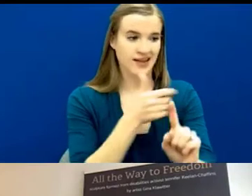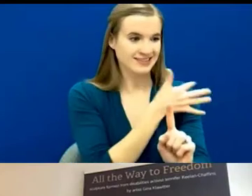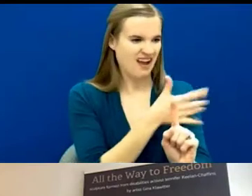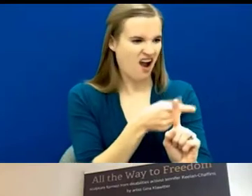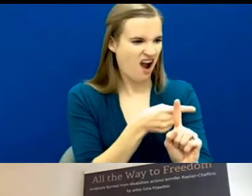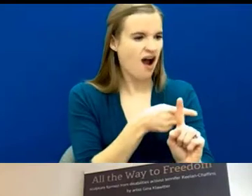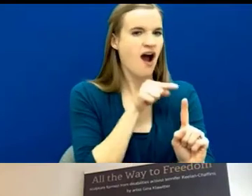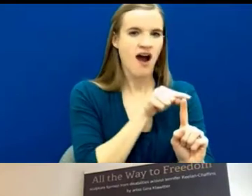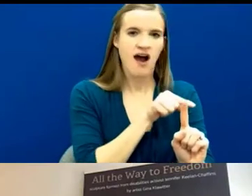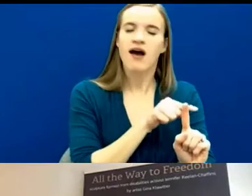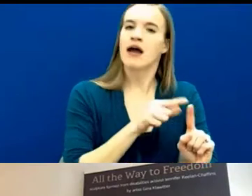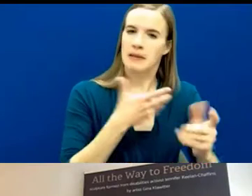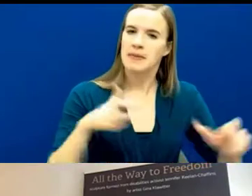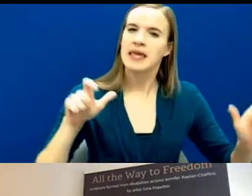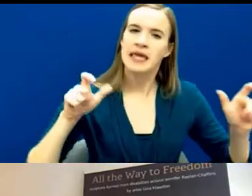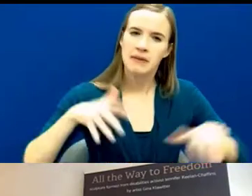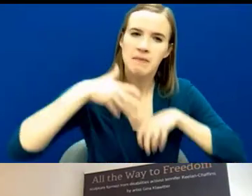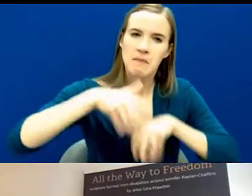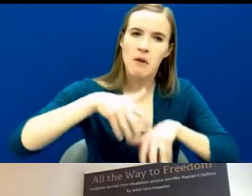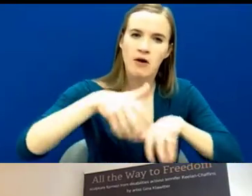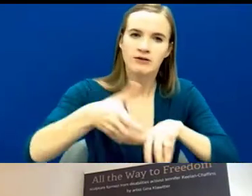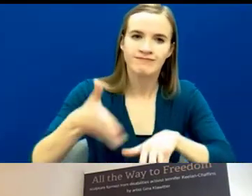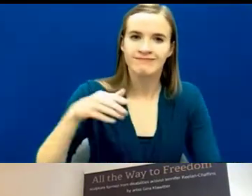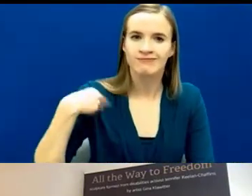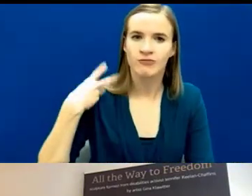because it was the first time that multiple disability groups came